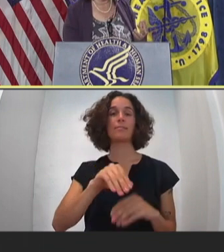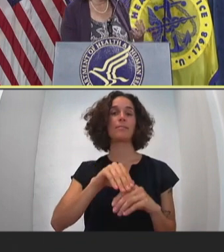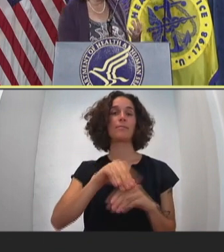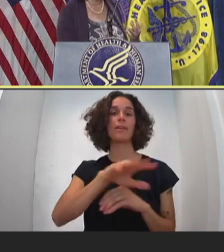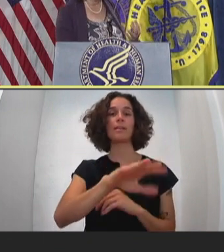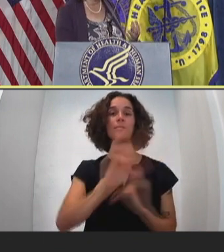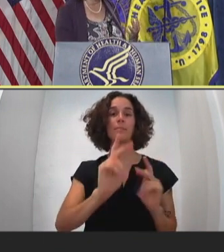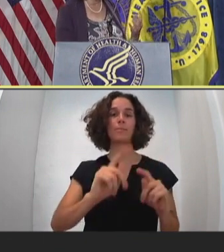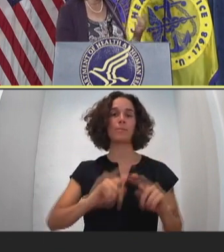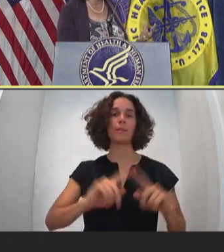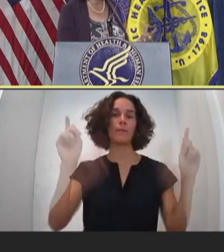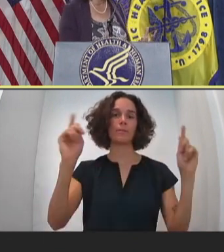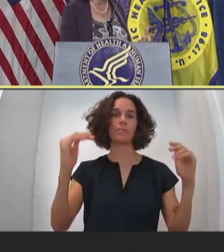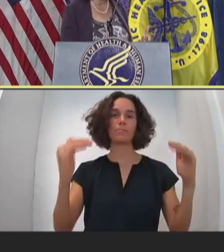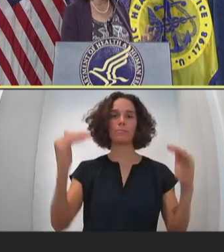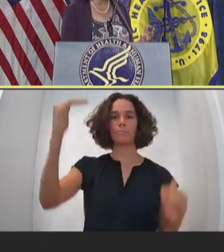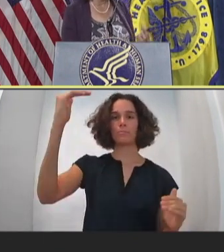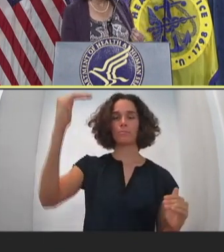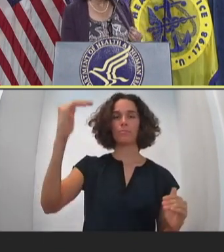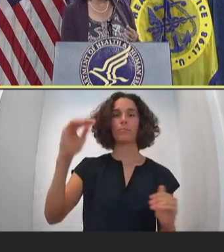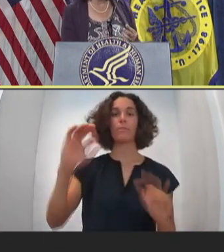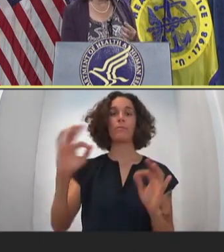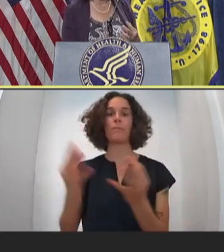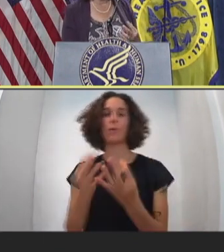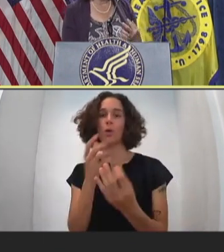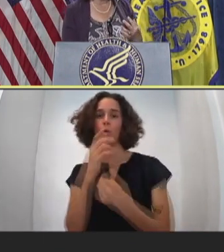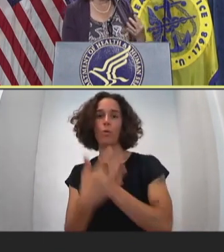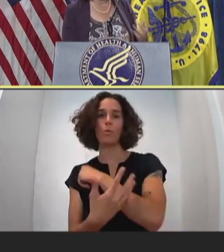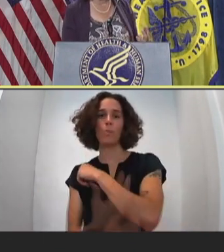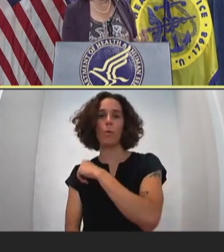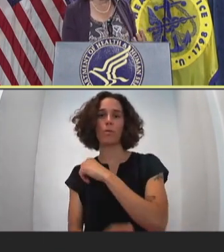families that are living in poverty. And what we're particularly concerned about